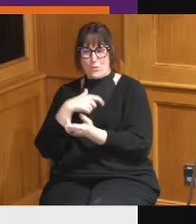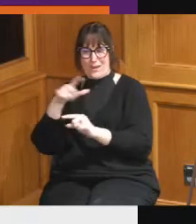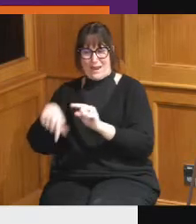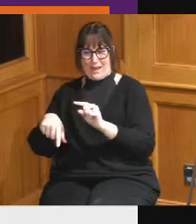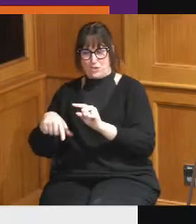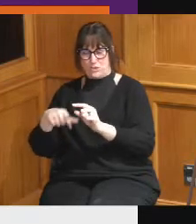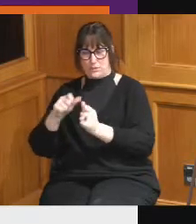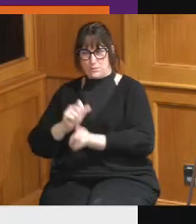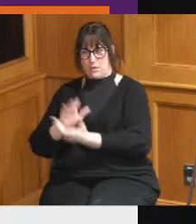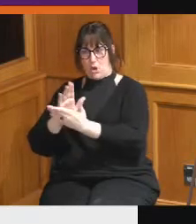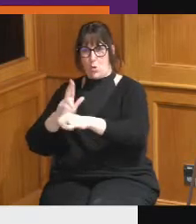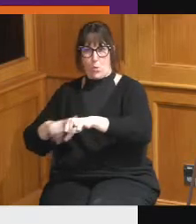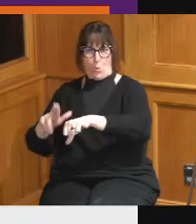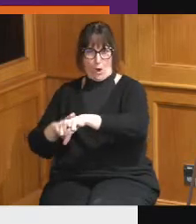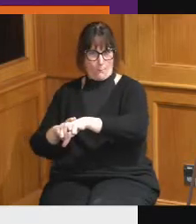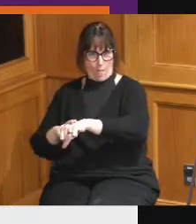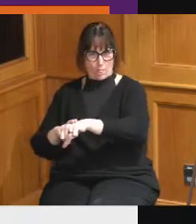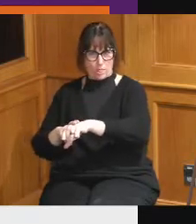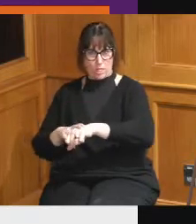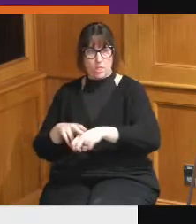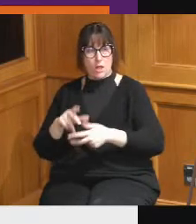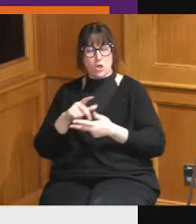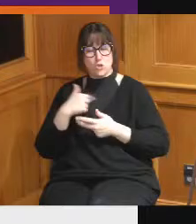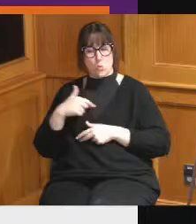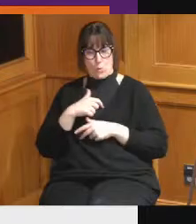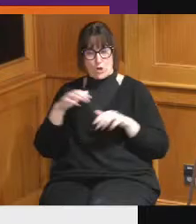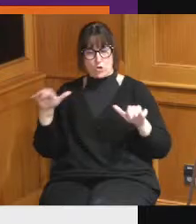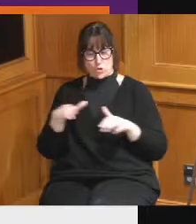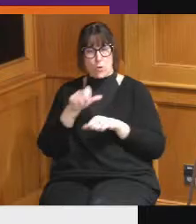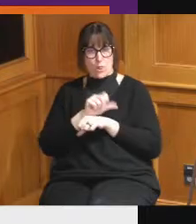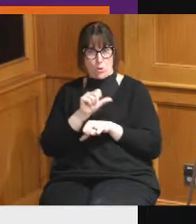this is this is the work and this is why we're a partner with the county there's a lot more sort of